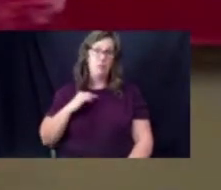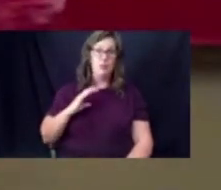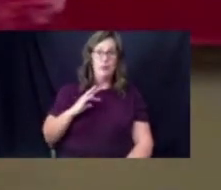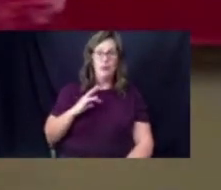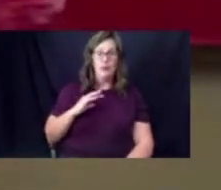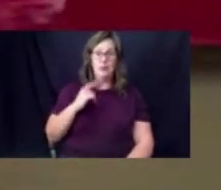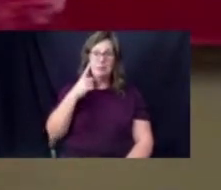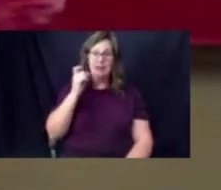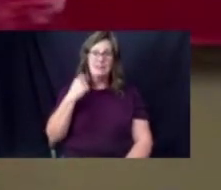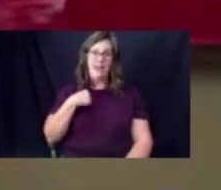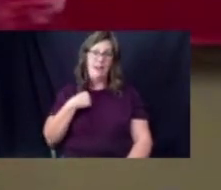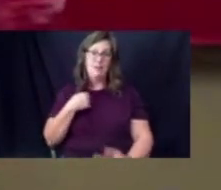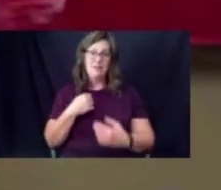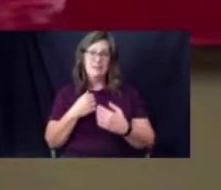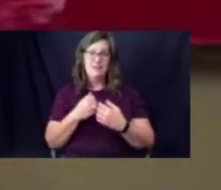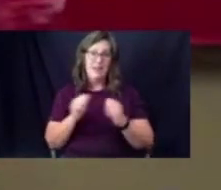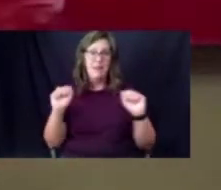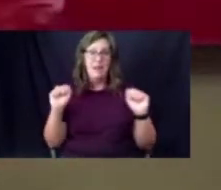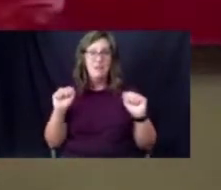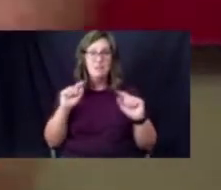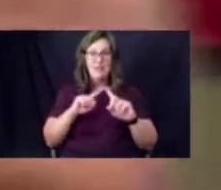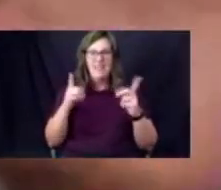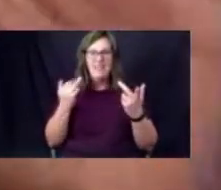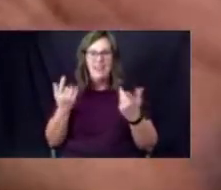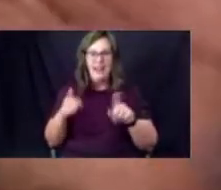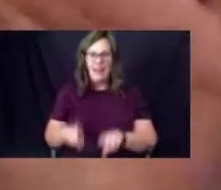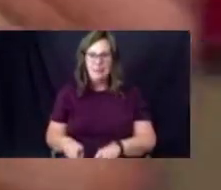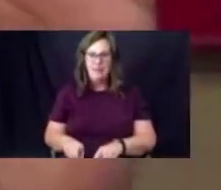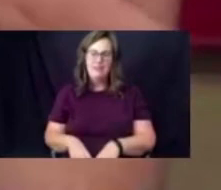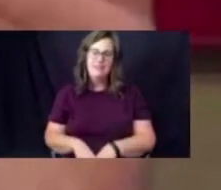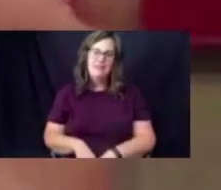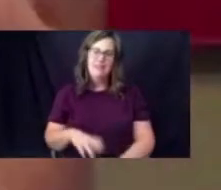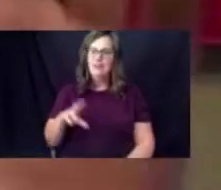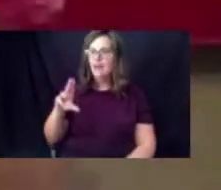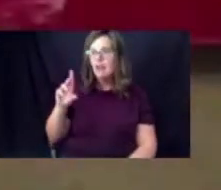least on my mom's side but then that happened and i was just like damian no please you know